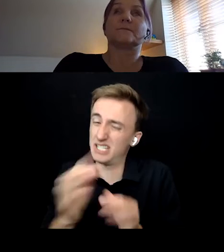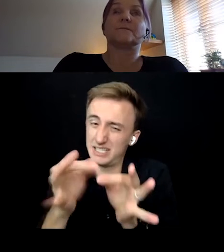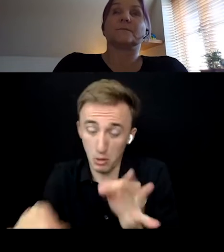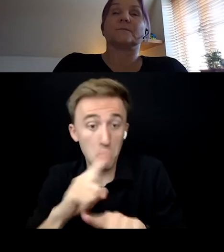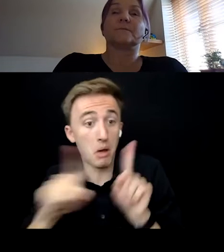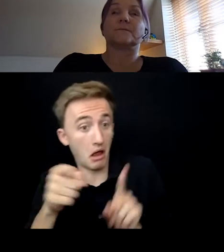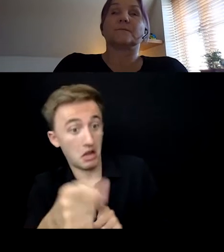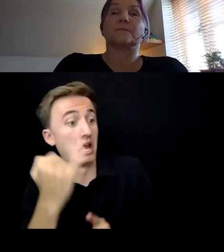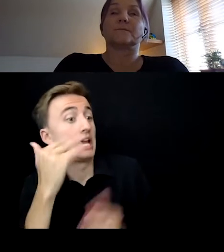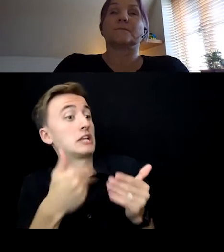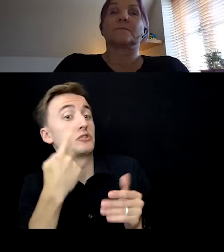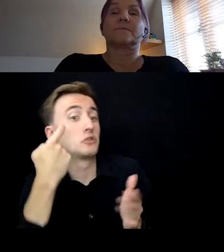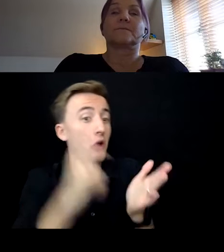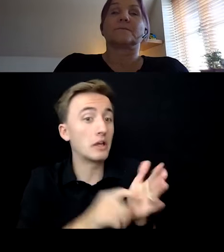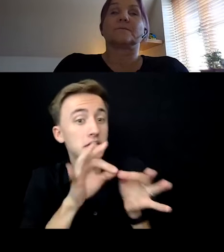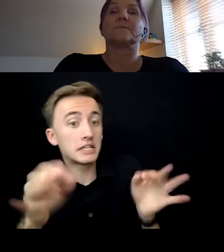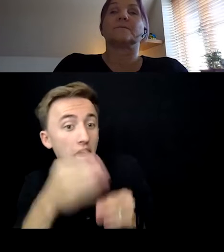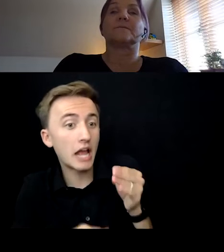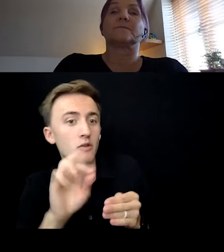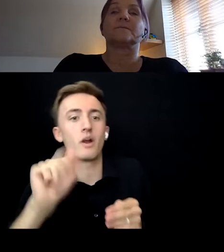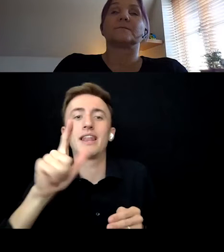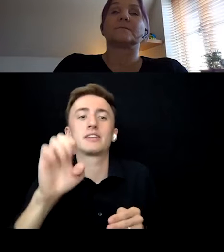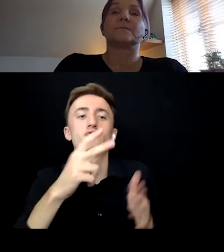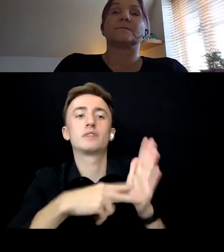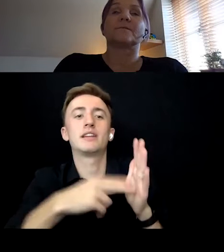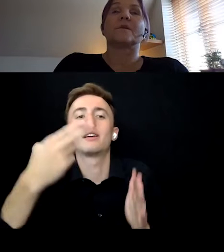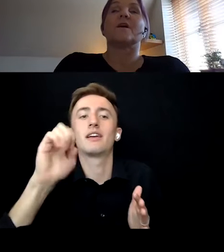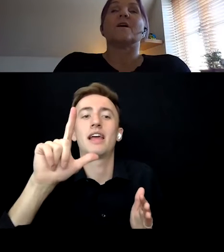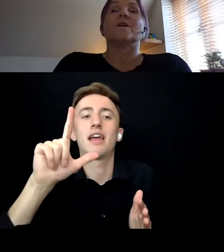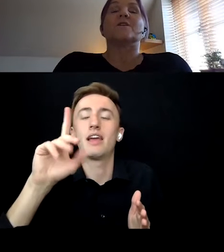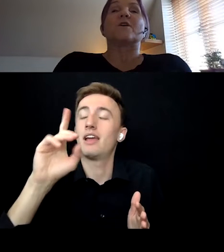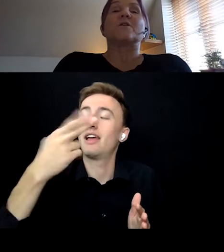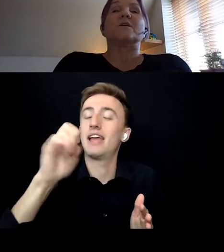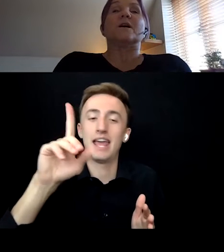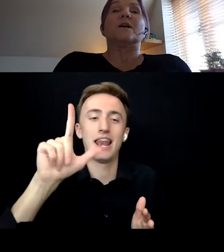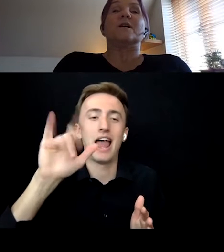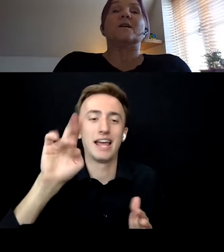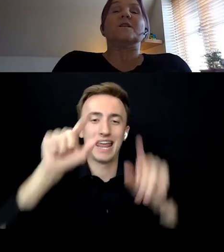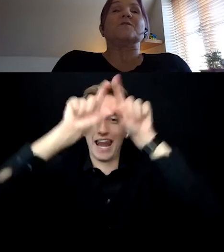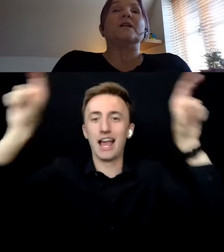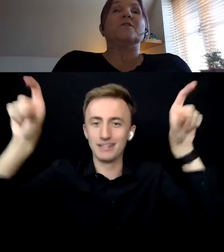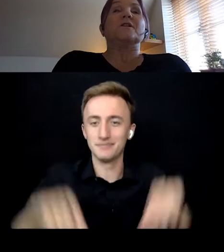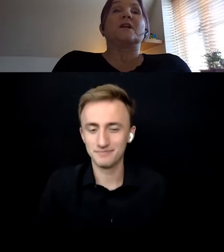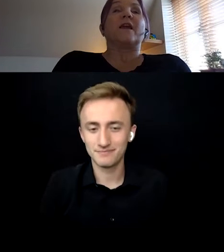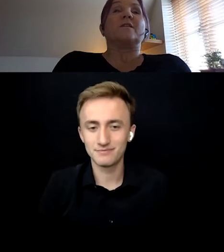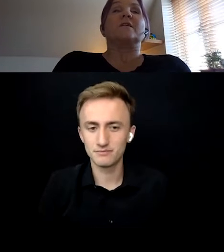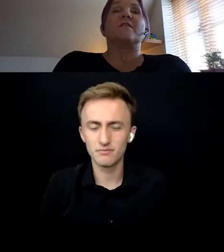sentence ends or when Alexa is reading a headline. >> Leonie: So this is really interesting. Again,